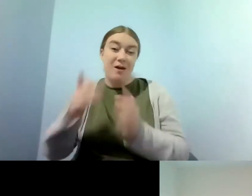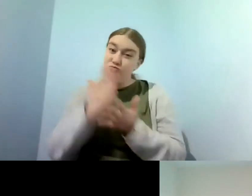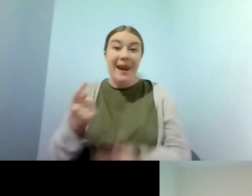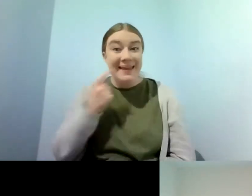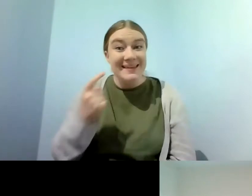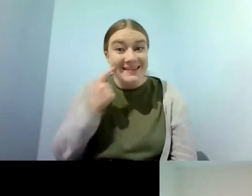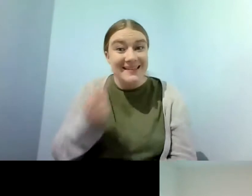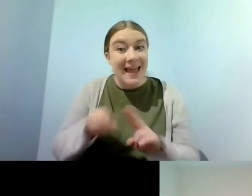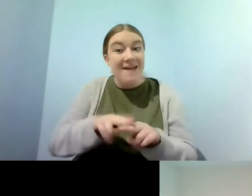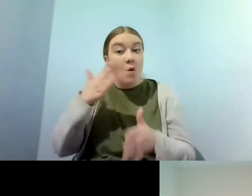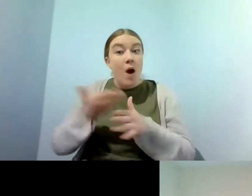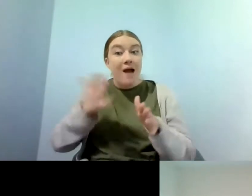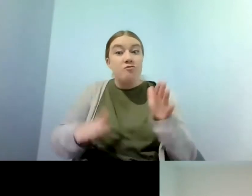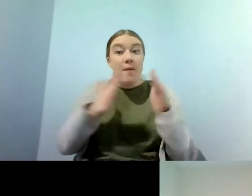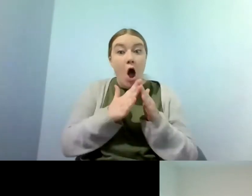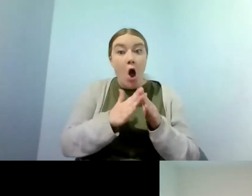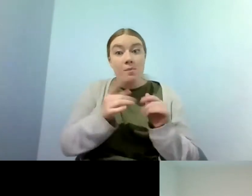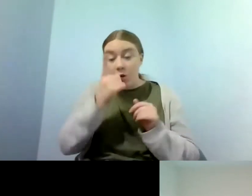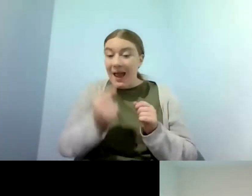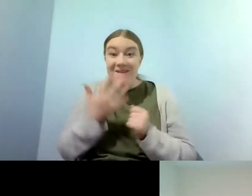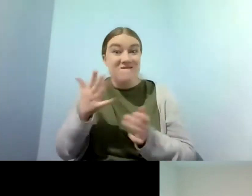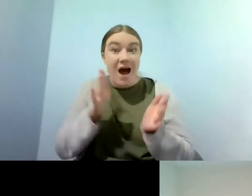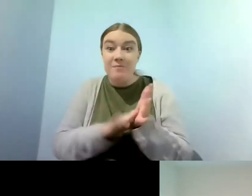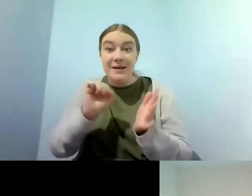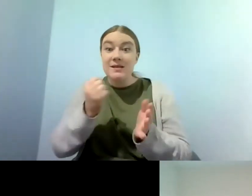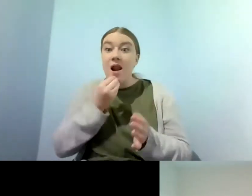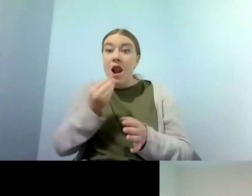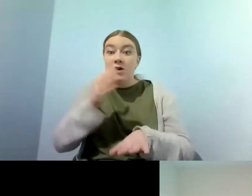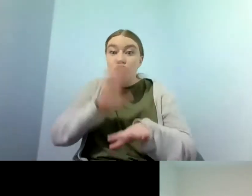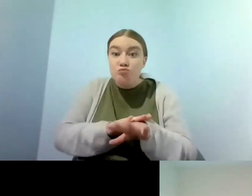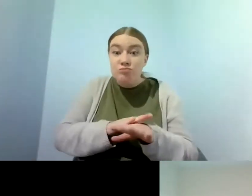work from home you can fit it in for five minutes on a lunch break or if you're looking for a way